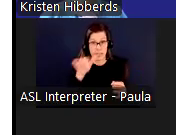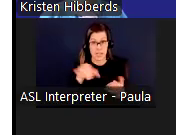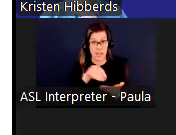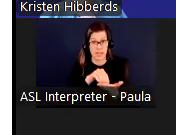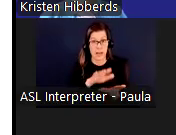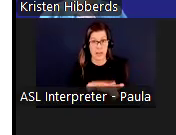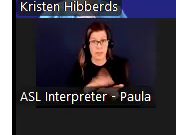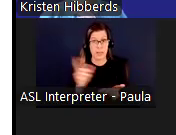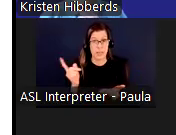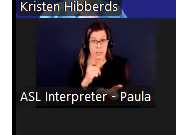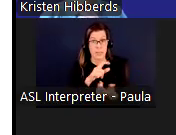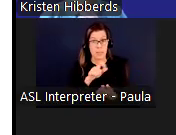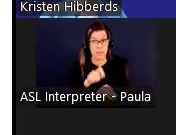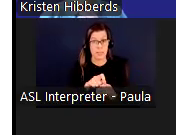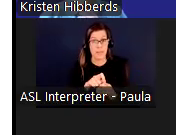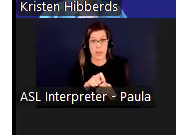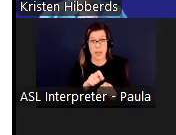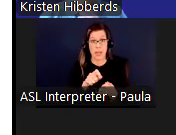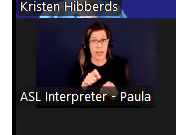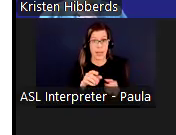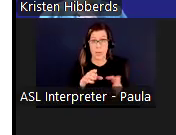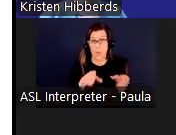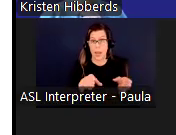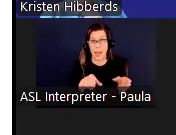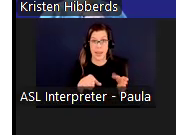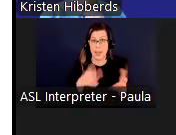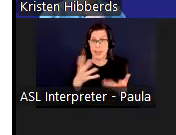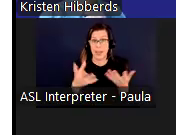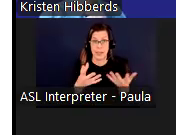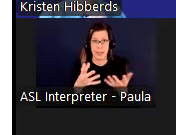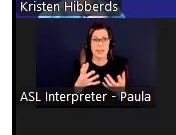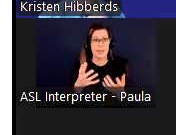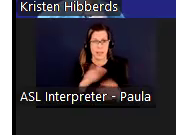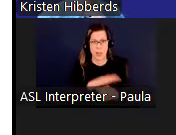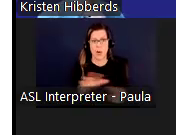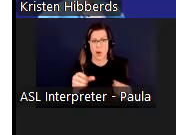And in particular, I'm thinking direction to local APS offices, especially AAA's, do they know to check with the AV?